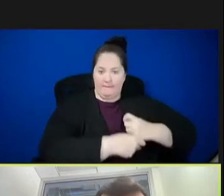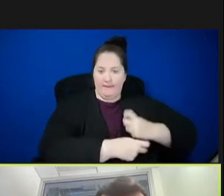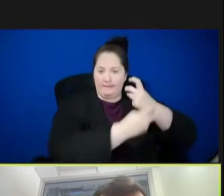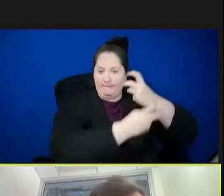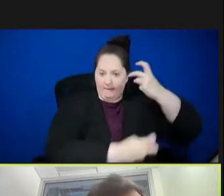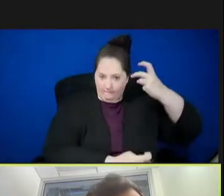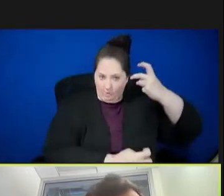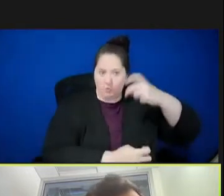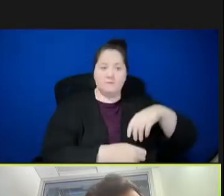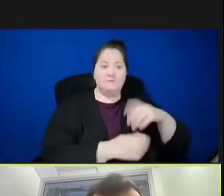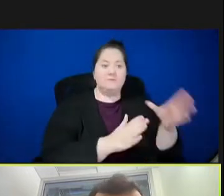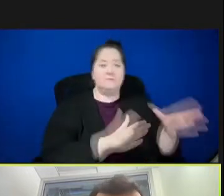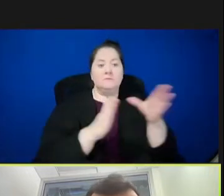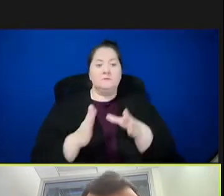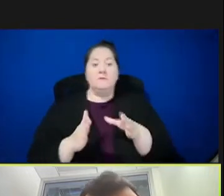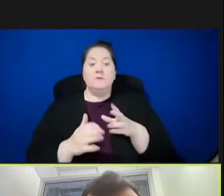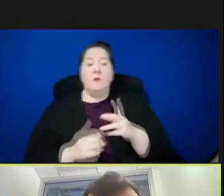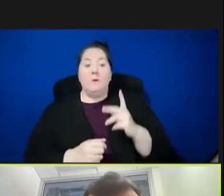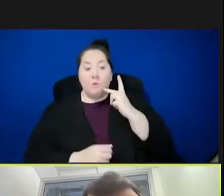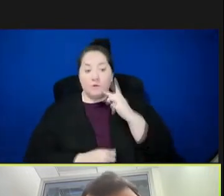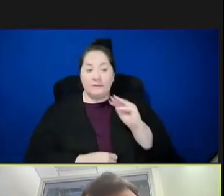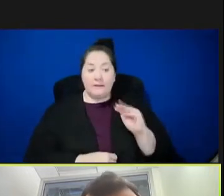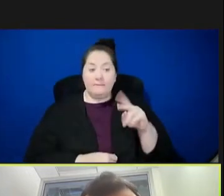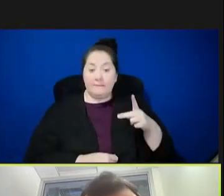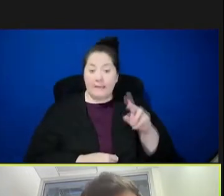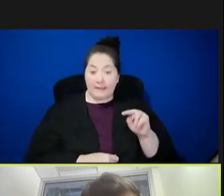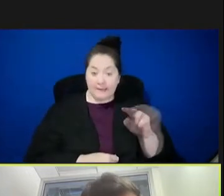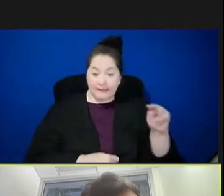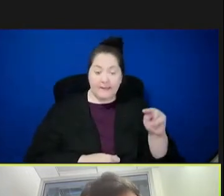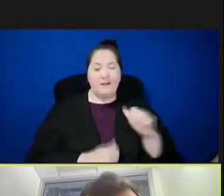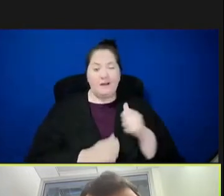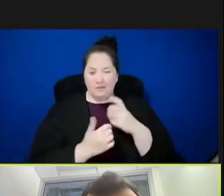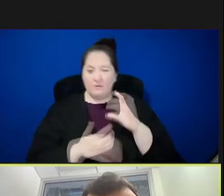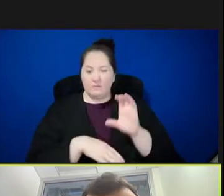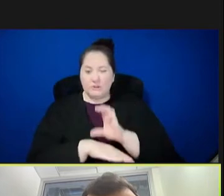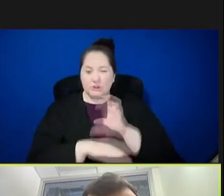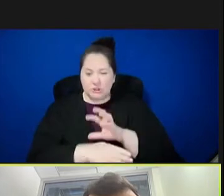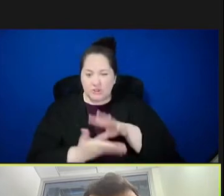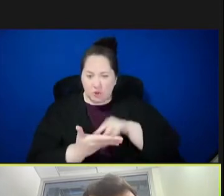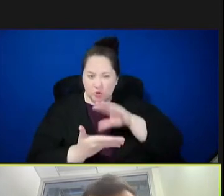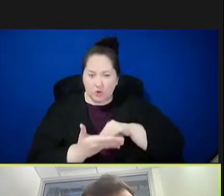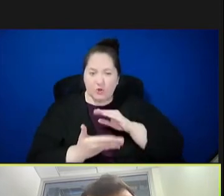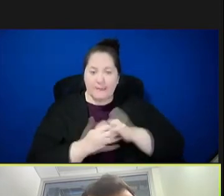In the second box in the center, protein MPNN is another machine learning algorithm that designs